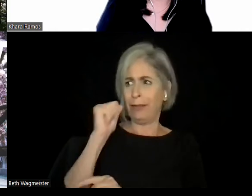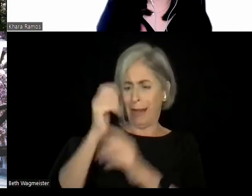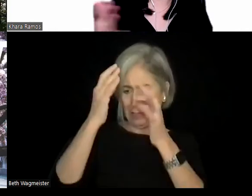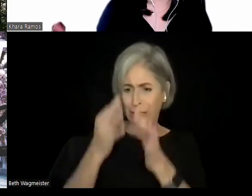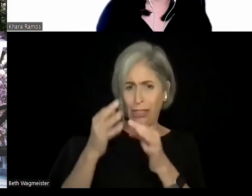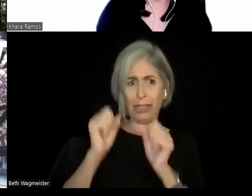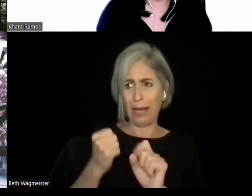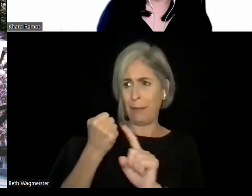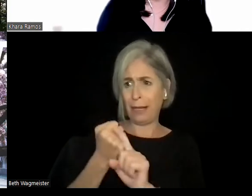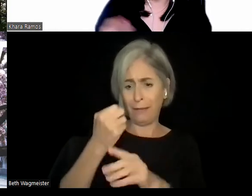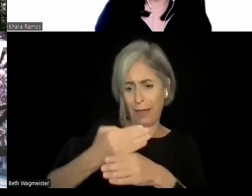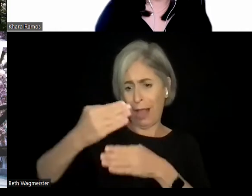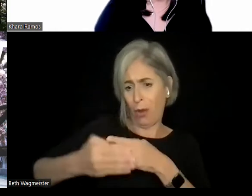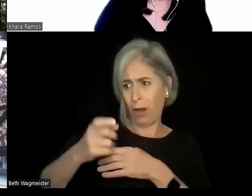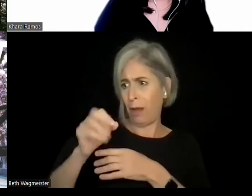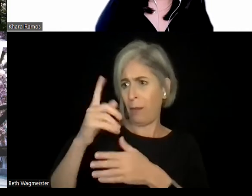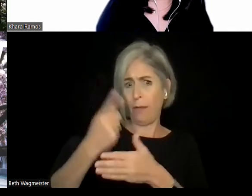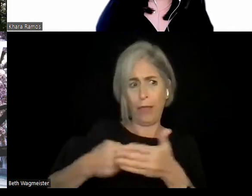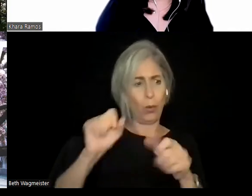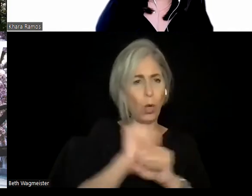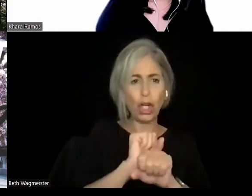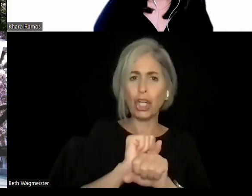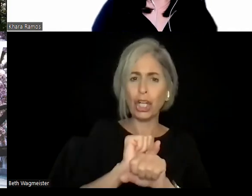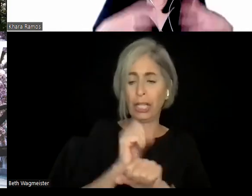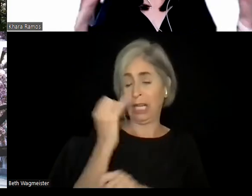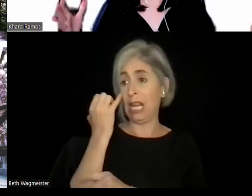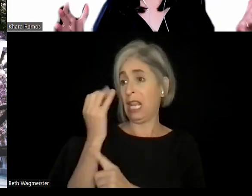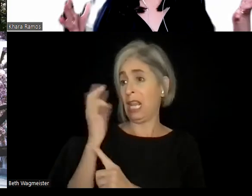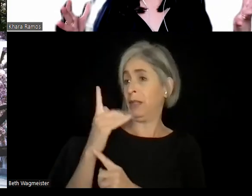individuals would realize, like how much of an impact the day-to-day